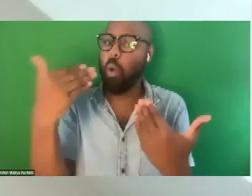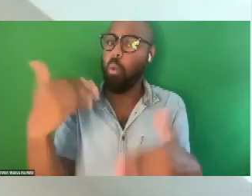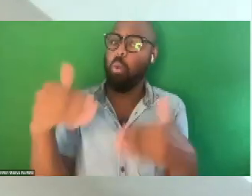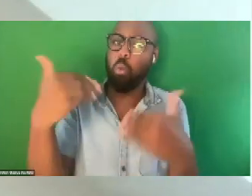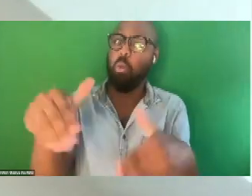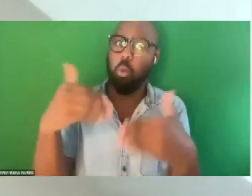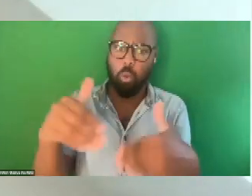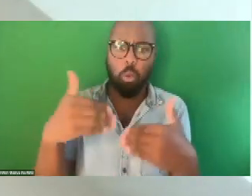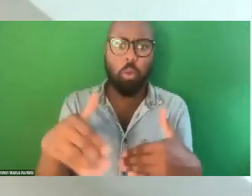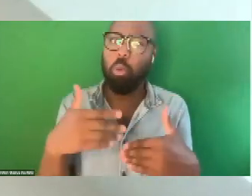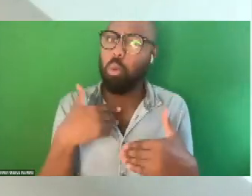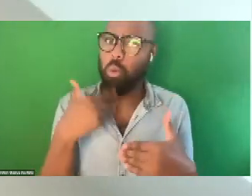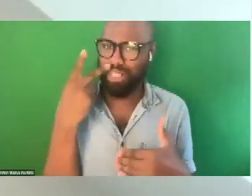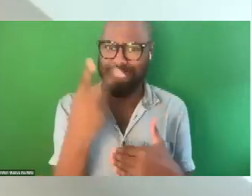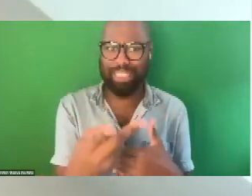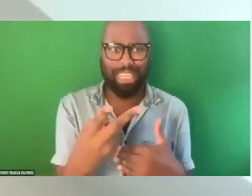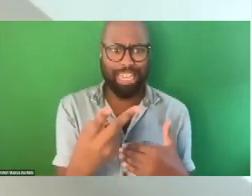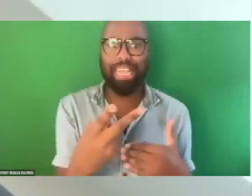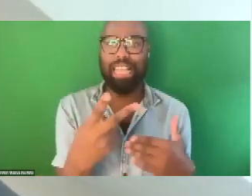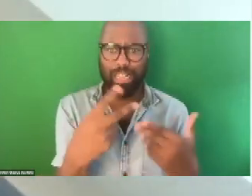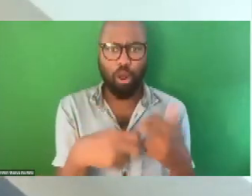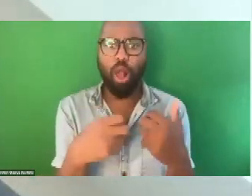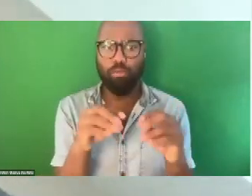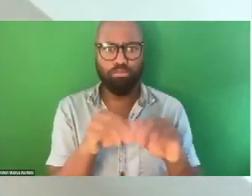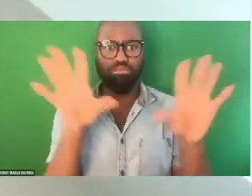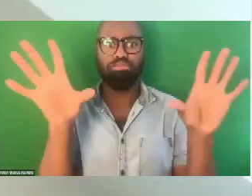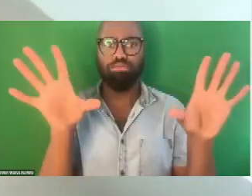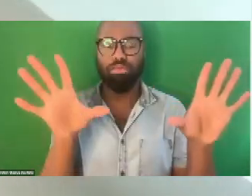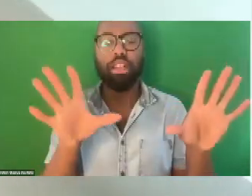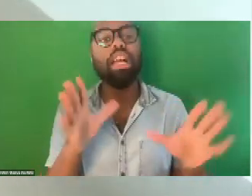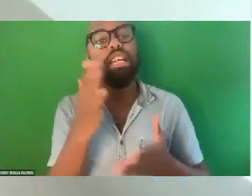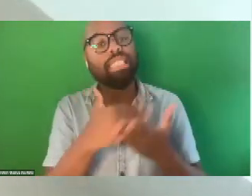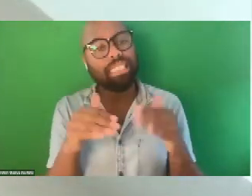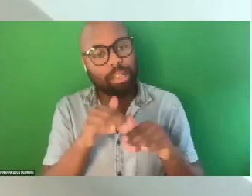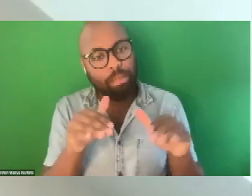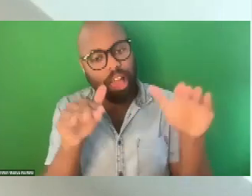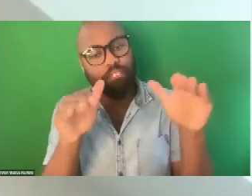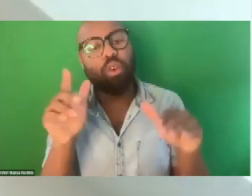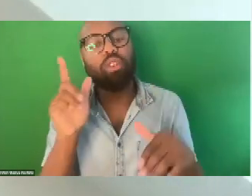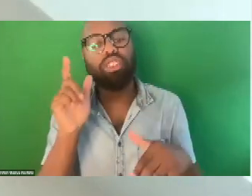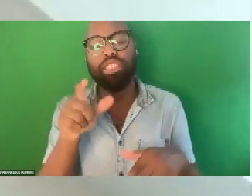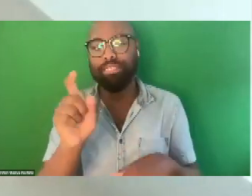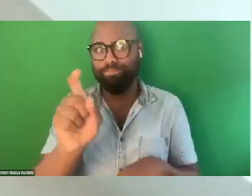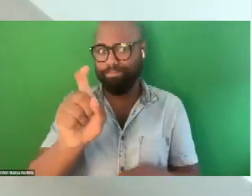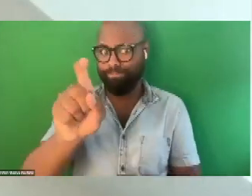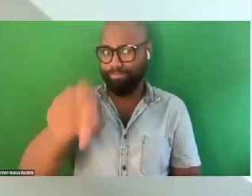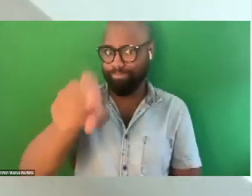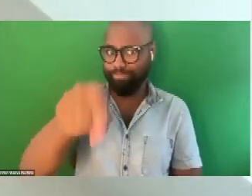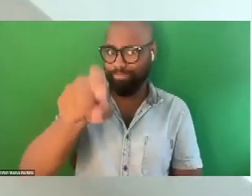I think at some level there's just this dire need for us to almost start a boot camp for